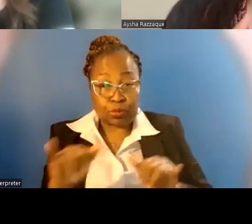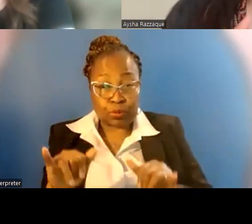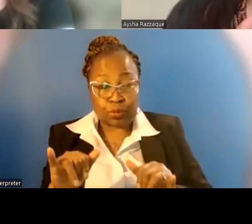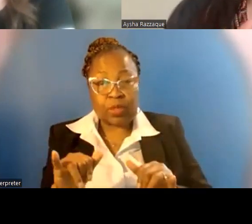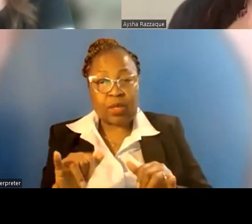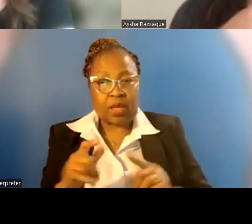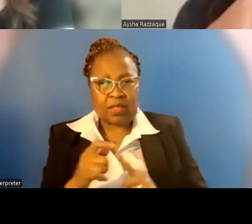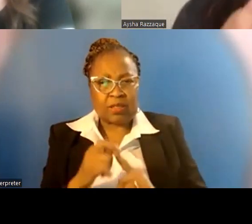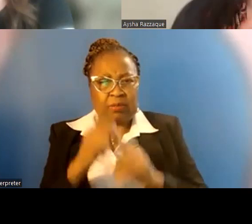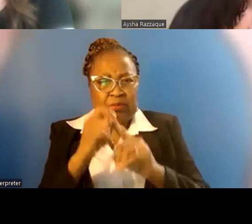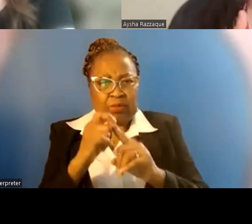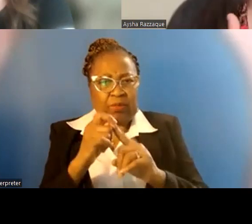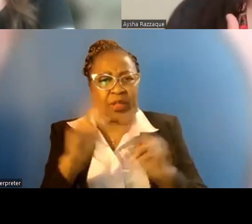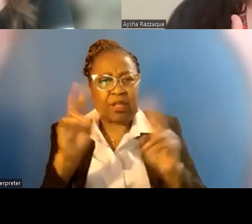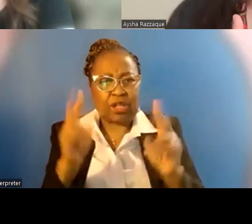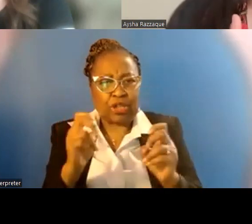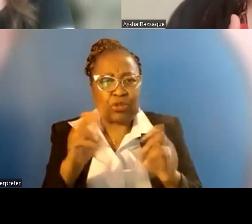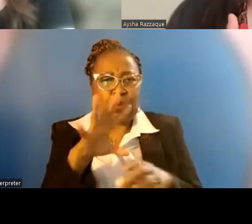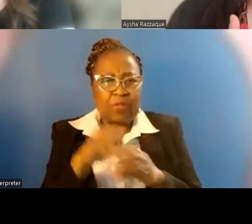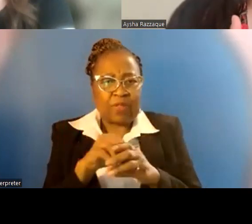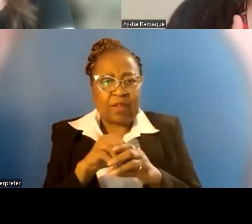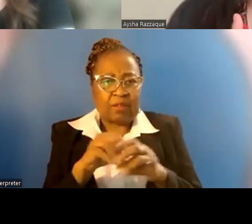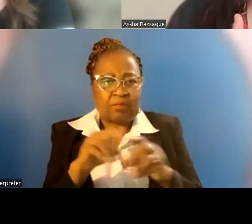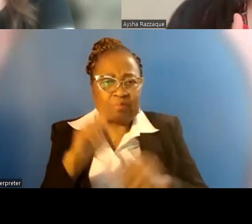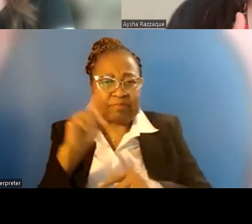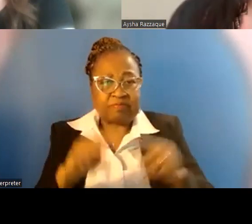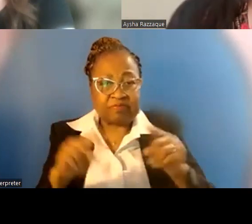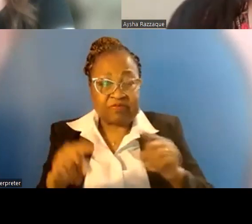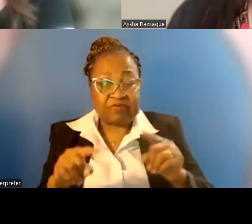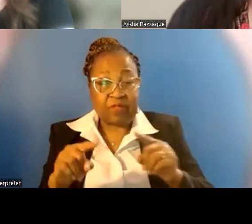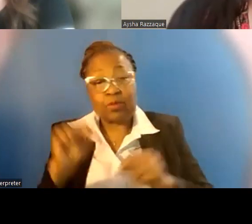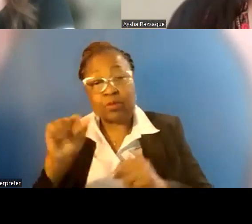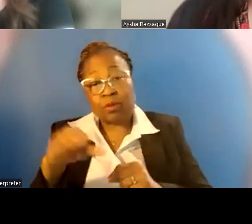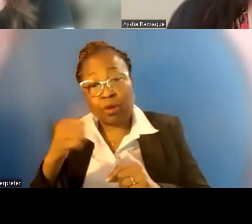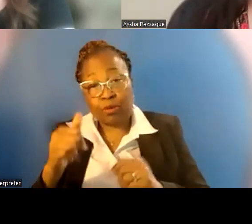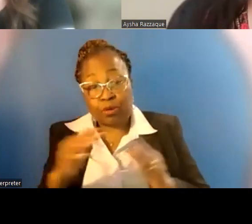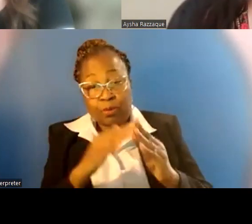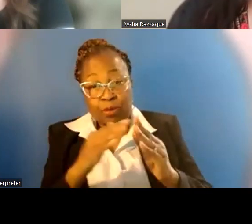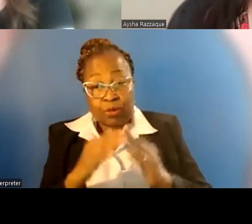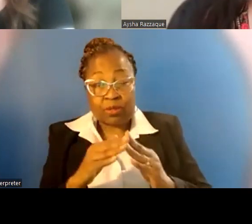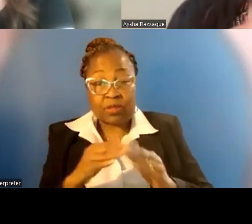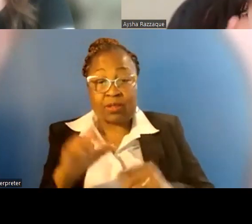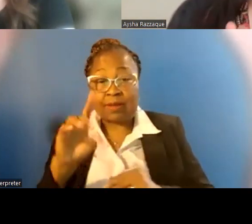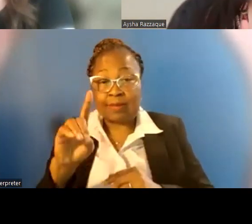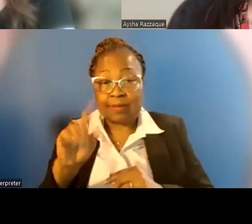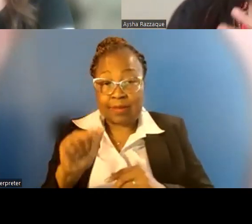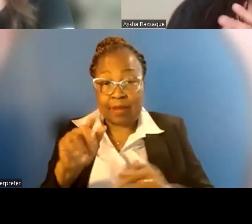within different sub communities that disabled people face.